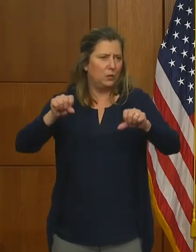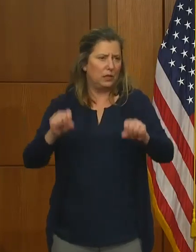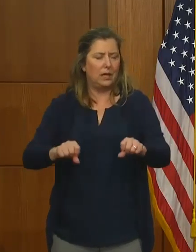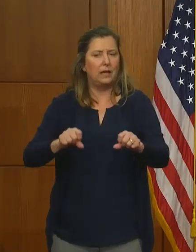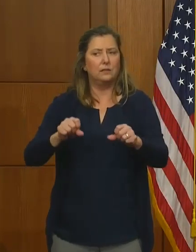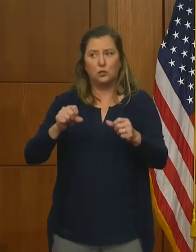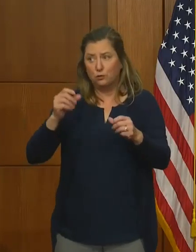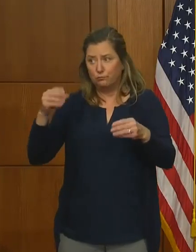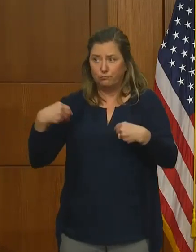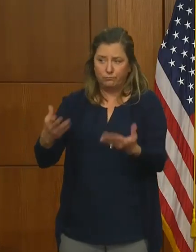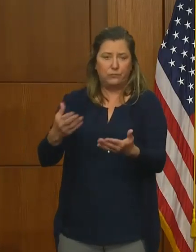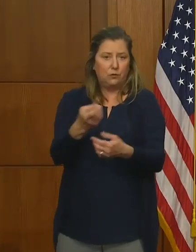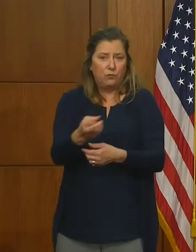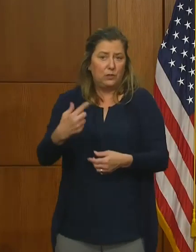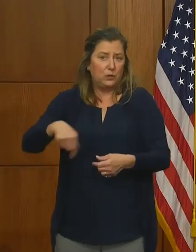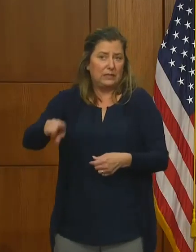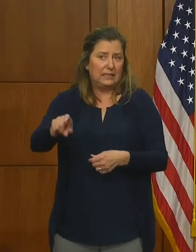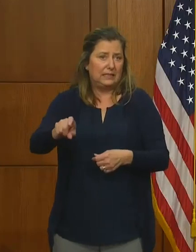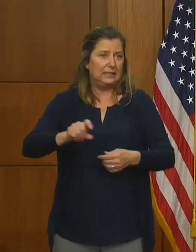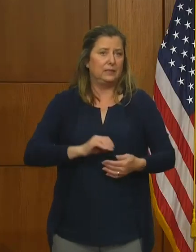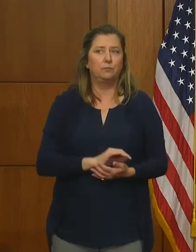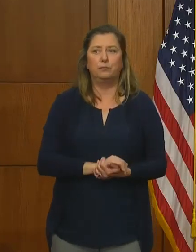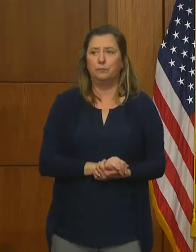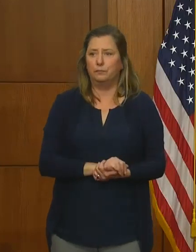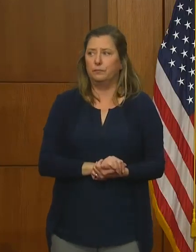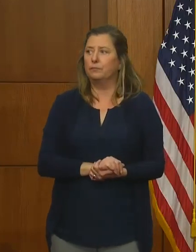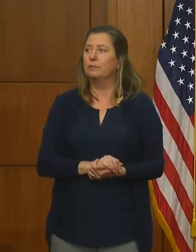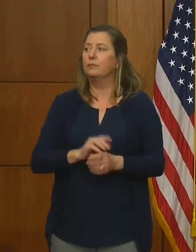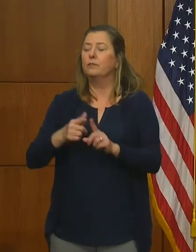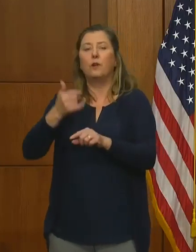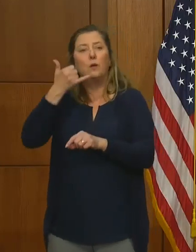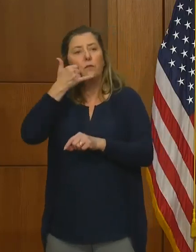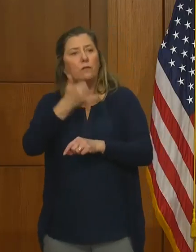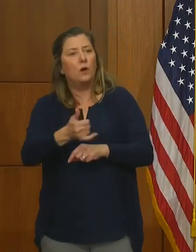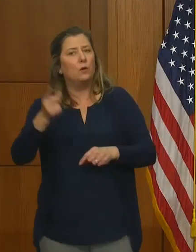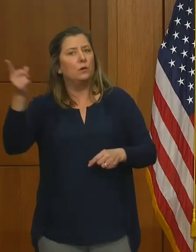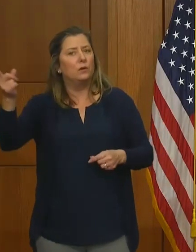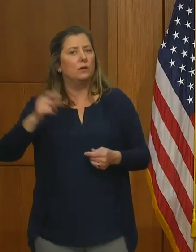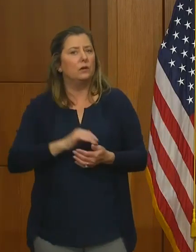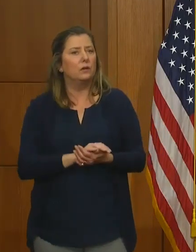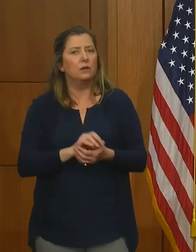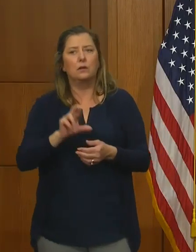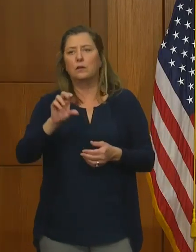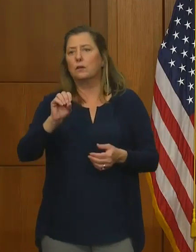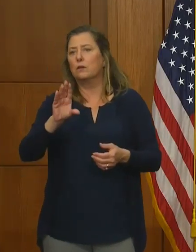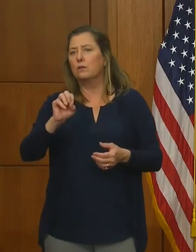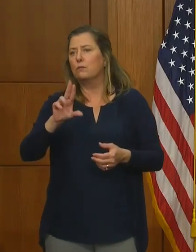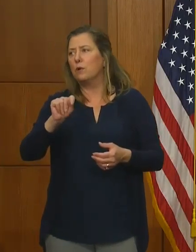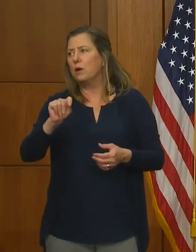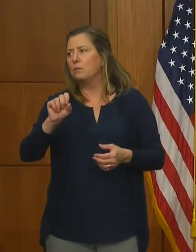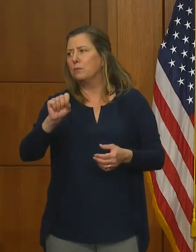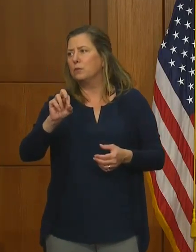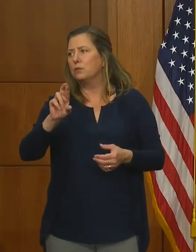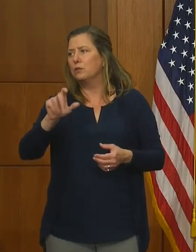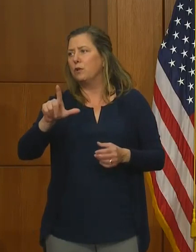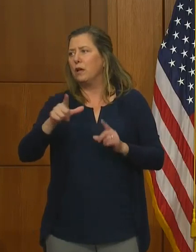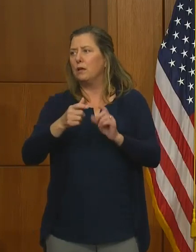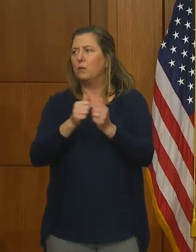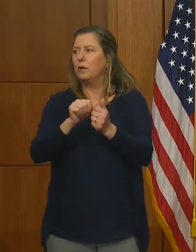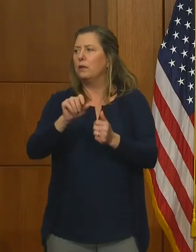TO FOLLOW UP BUT WE WILL. AGAIN WE'LL CONTINUE TO DO EVERYTHING WE CAN TO. GET THE RESOURCES TO.